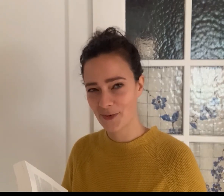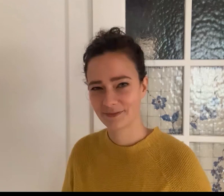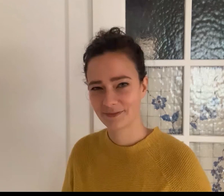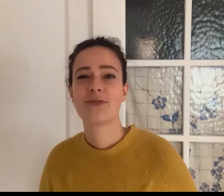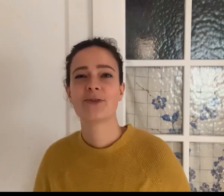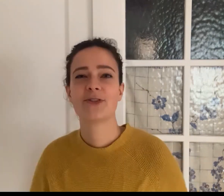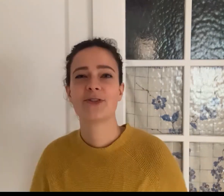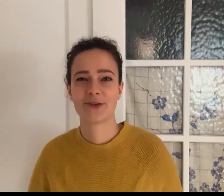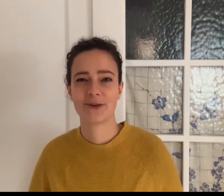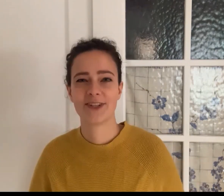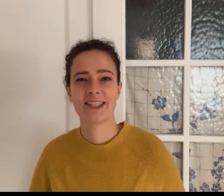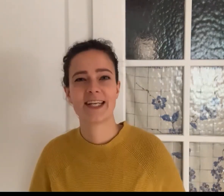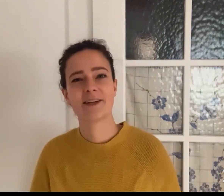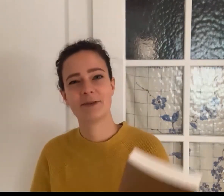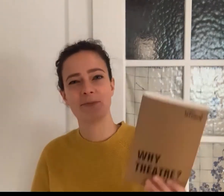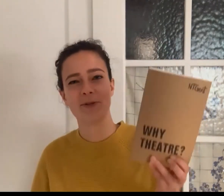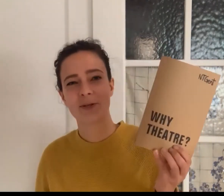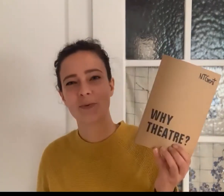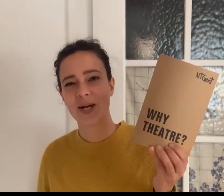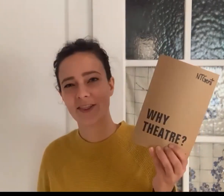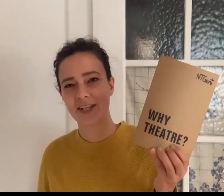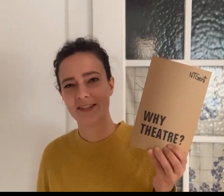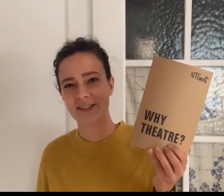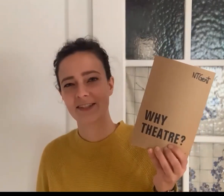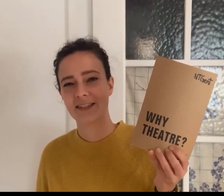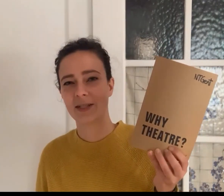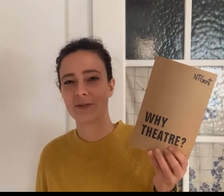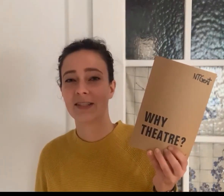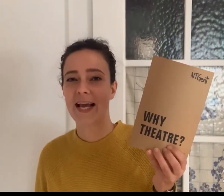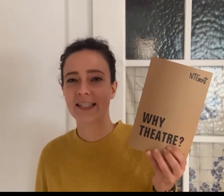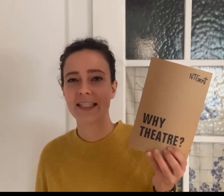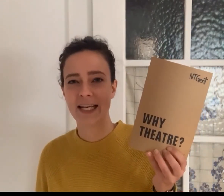The quotes you just heard are taken from the book: Why theatre? , that the NTGent